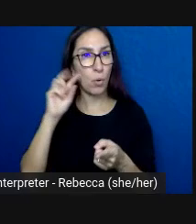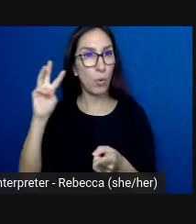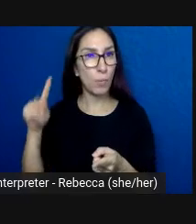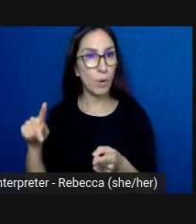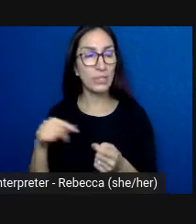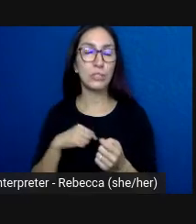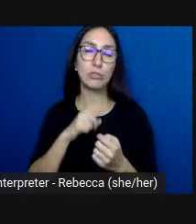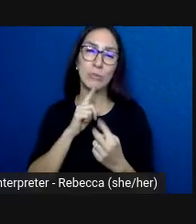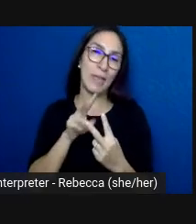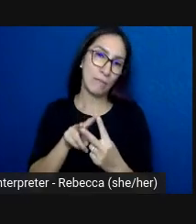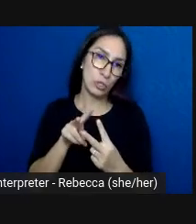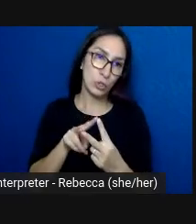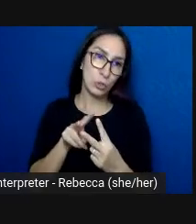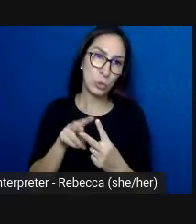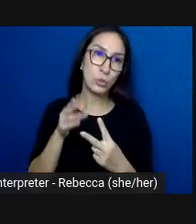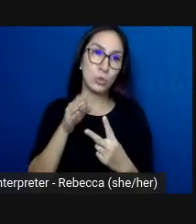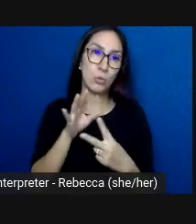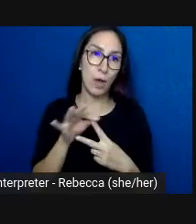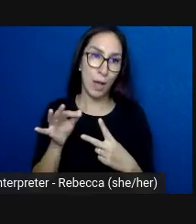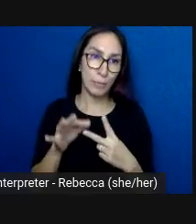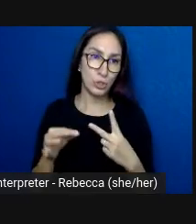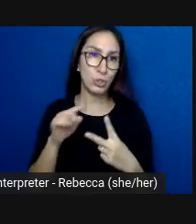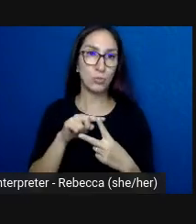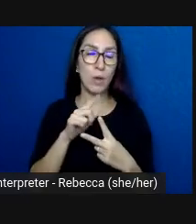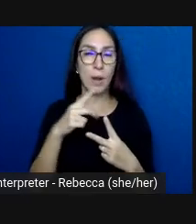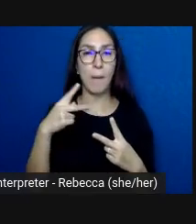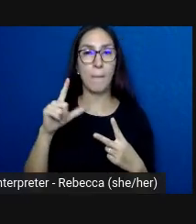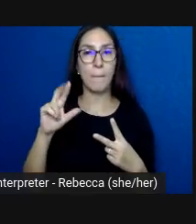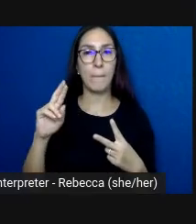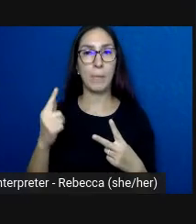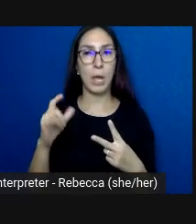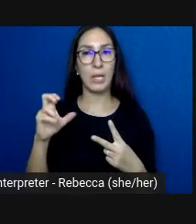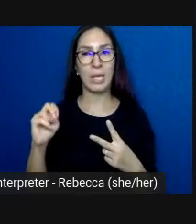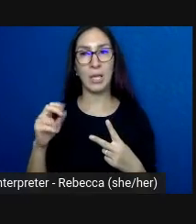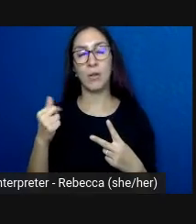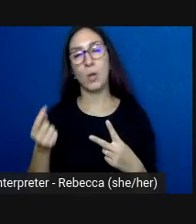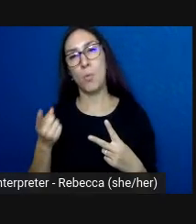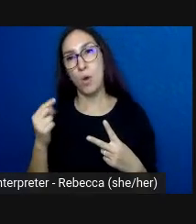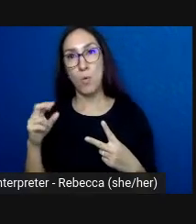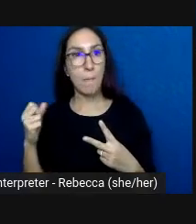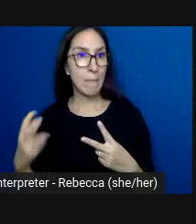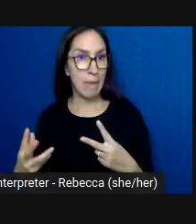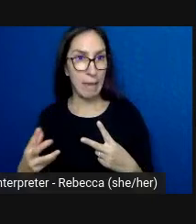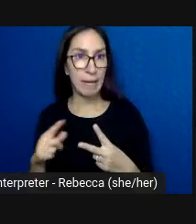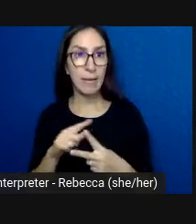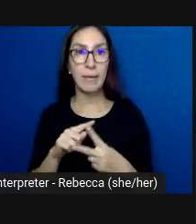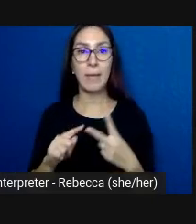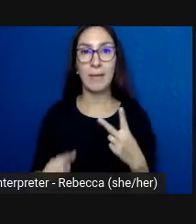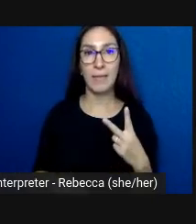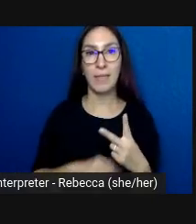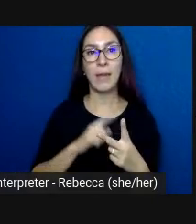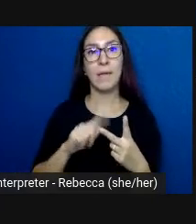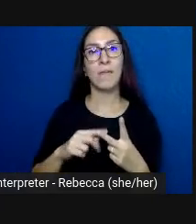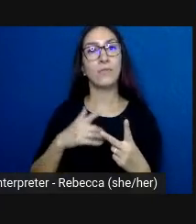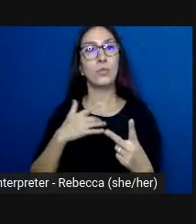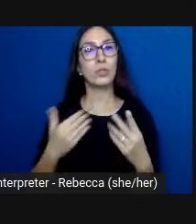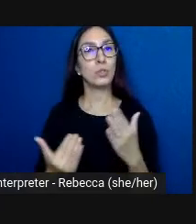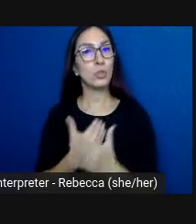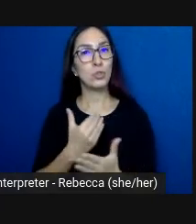We like plug-in one or many plug-ins and new patterned library.